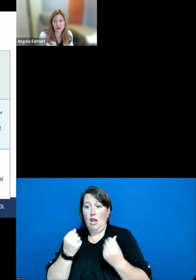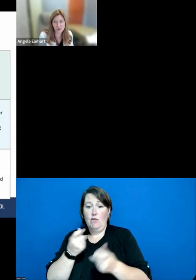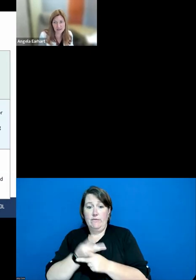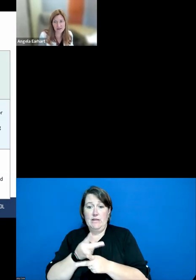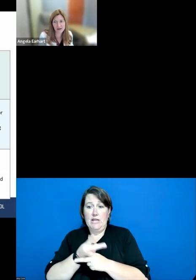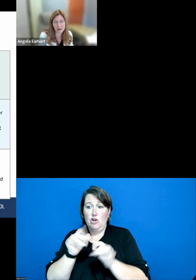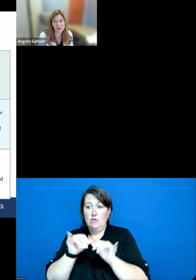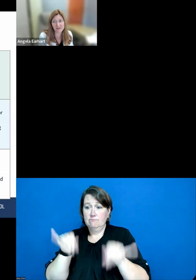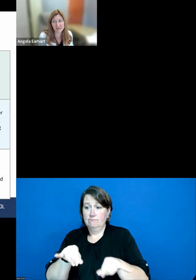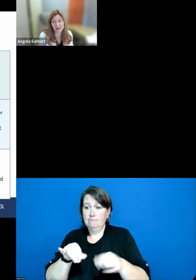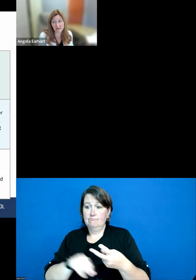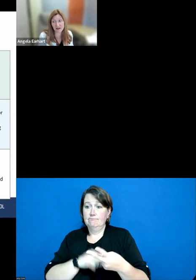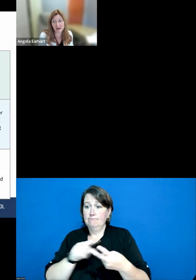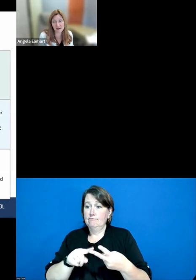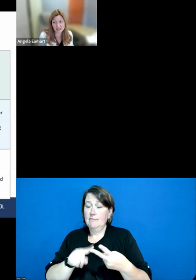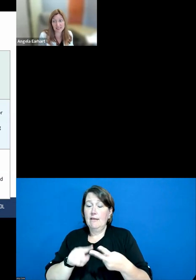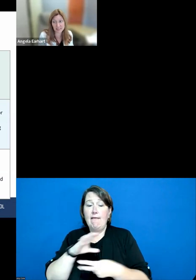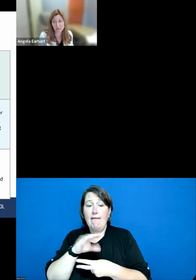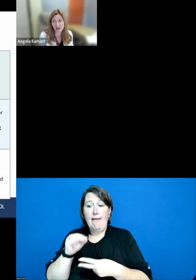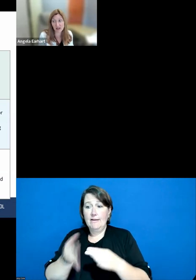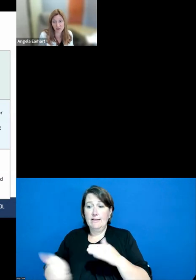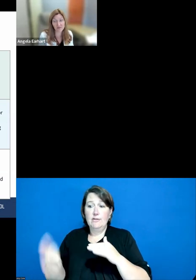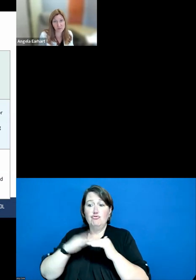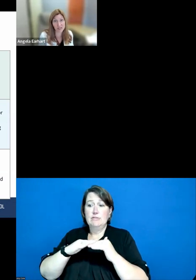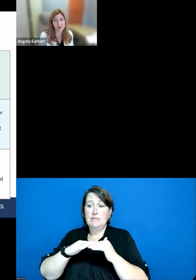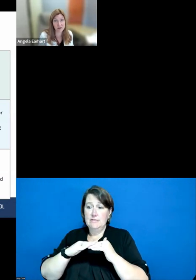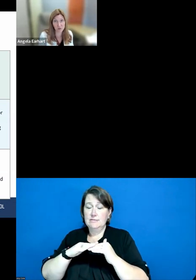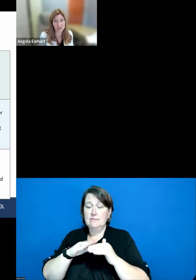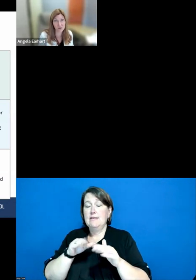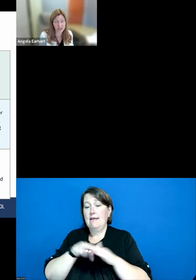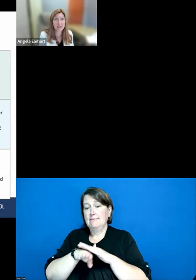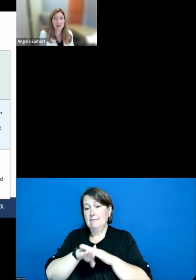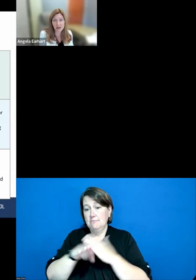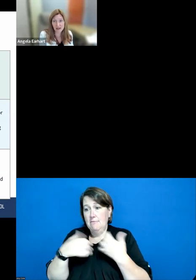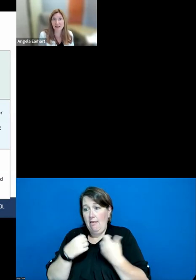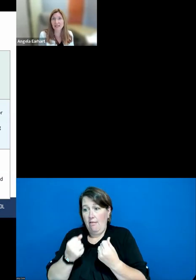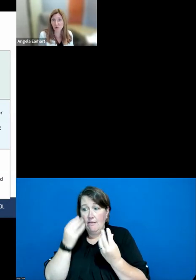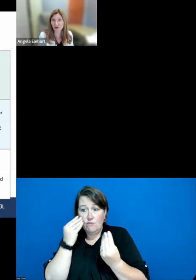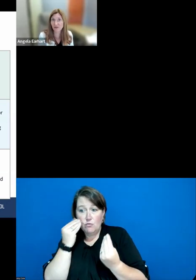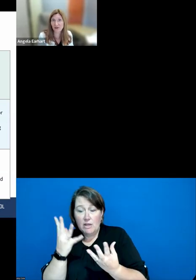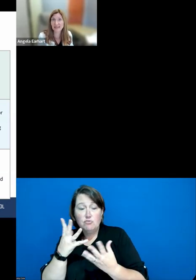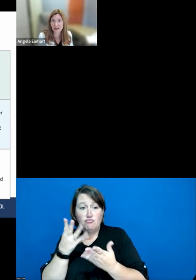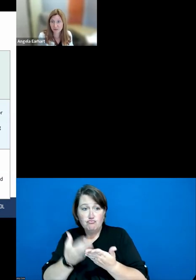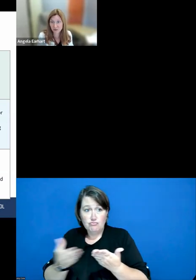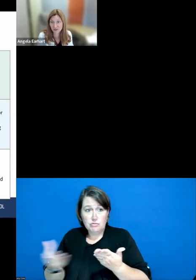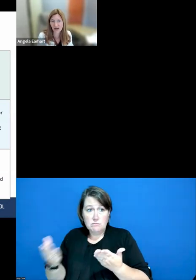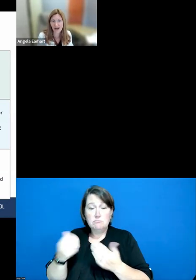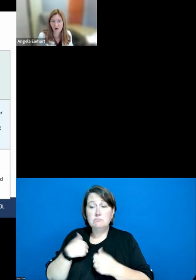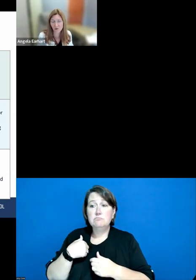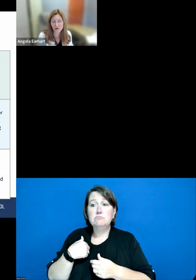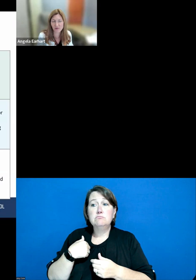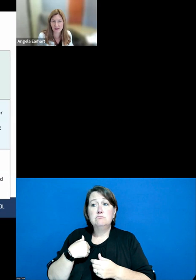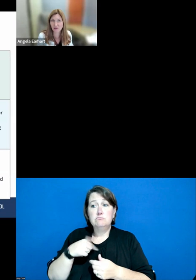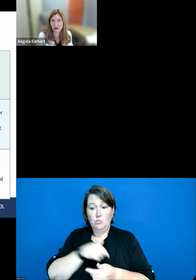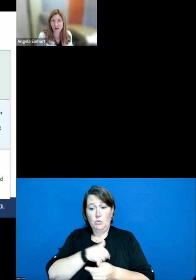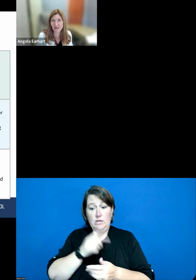increase the number of accessible health information and resources. And like I said, we'll give you examples of how we're thinking to target